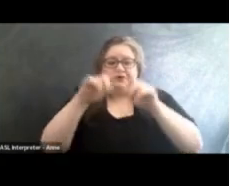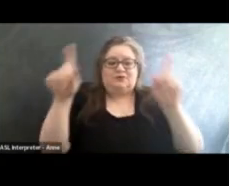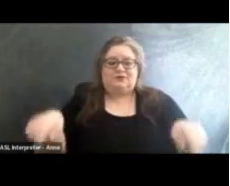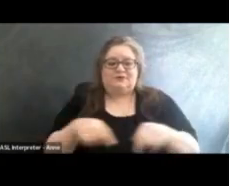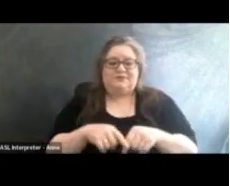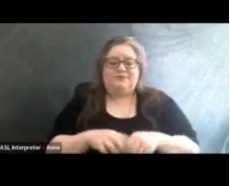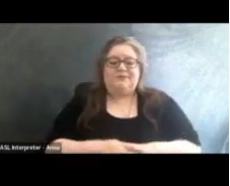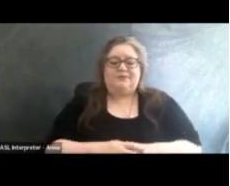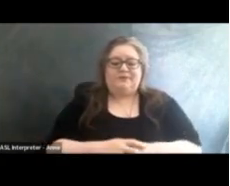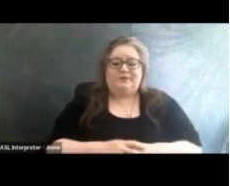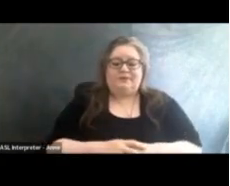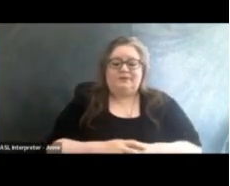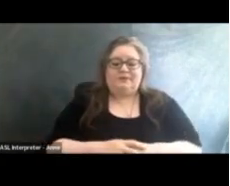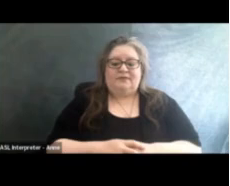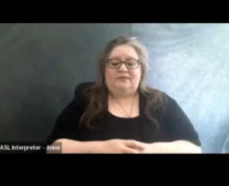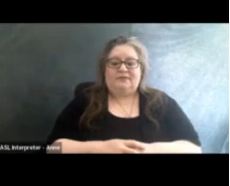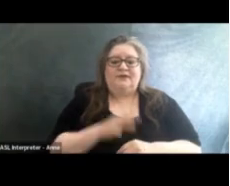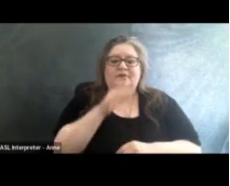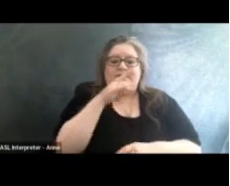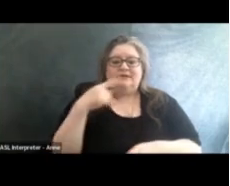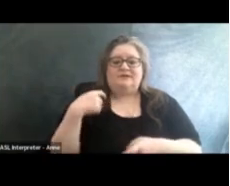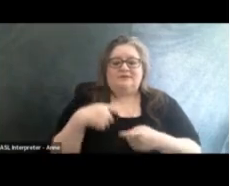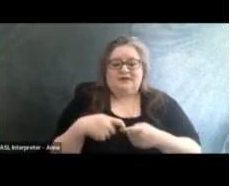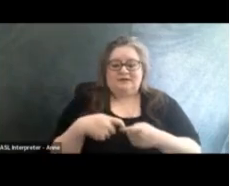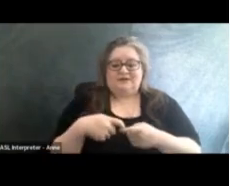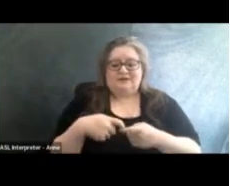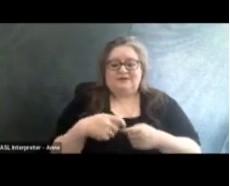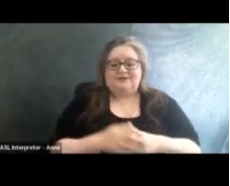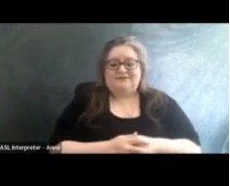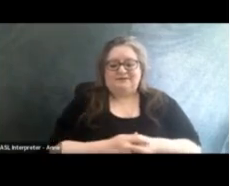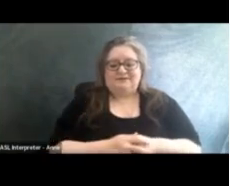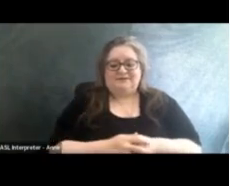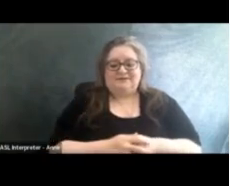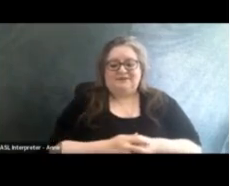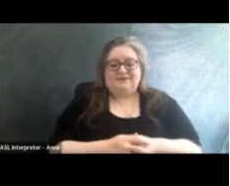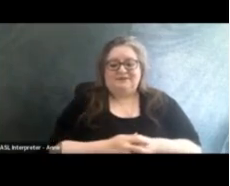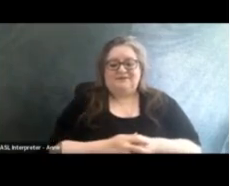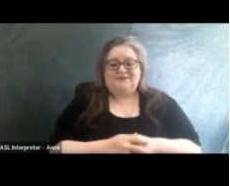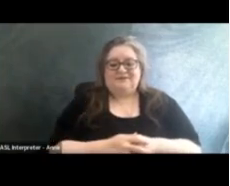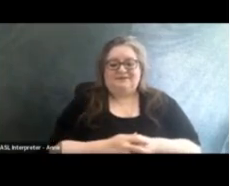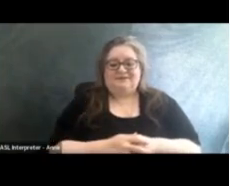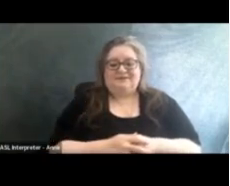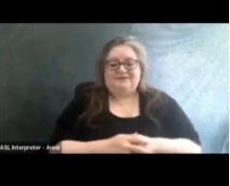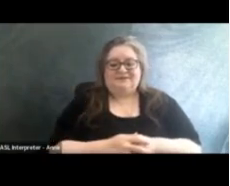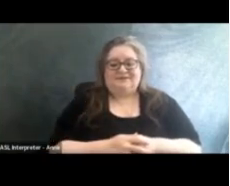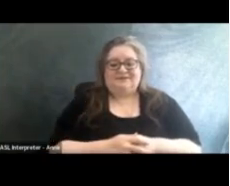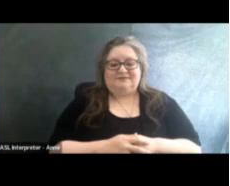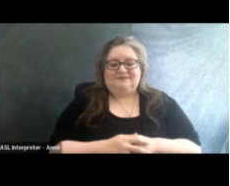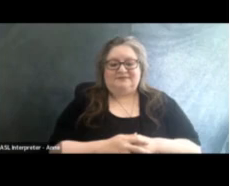seminario web se subtitutulara subtitulara en vivo en ingles y espanol se puede acceder a la